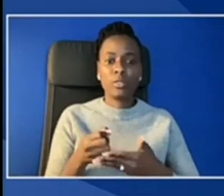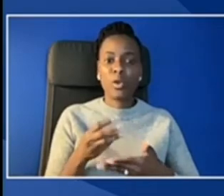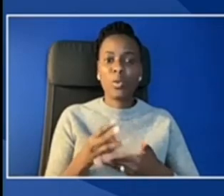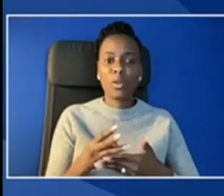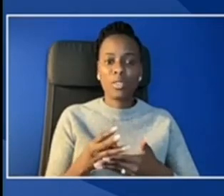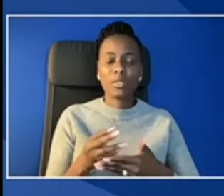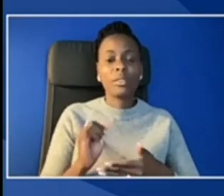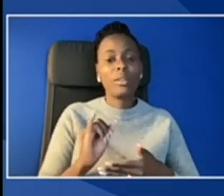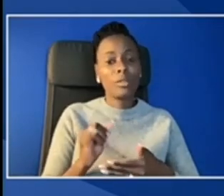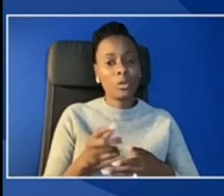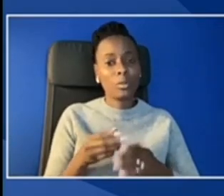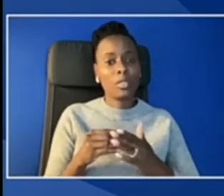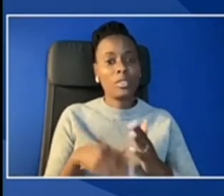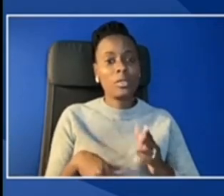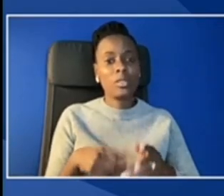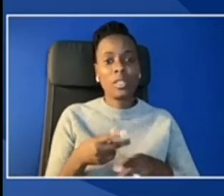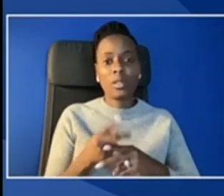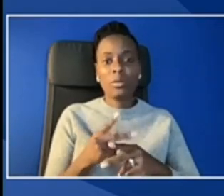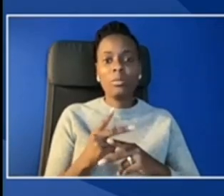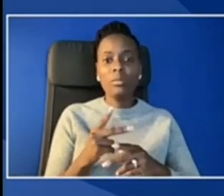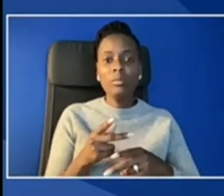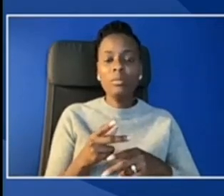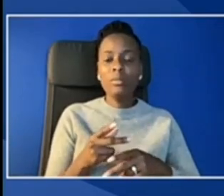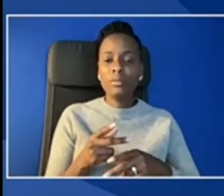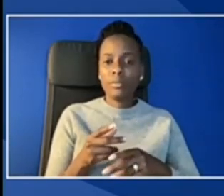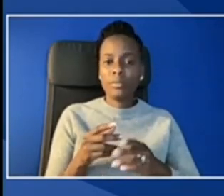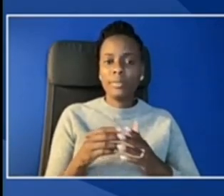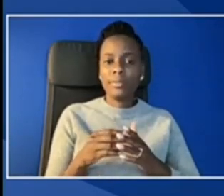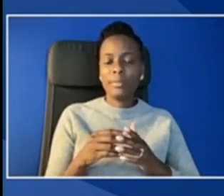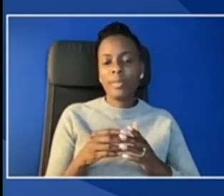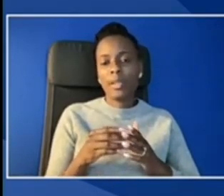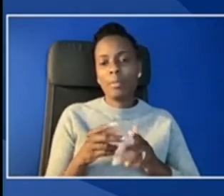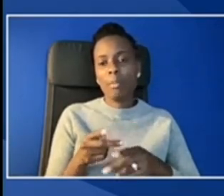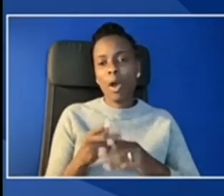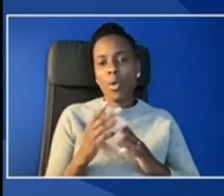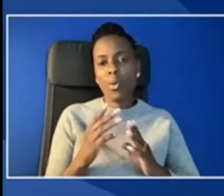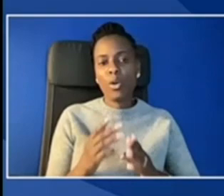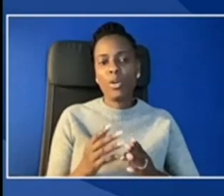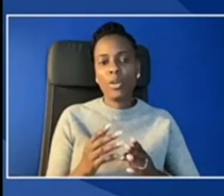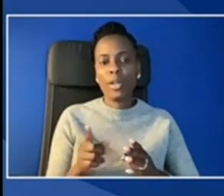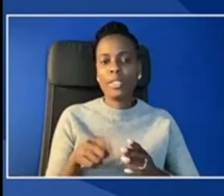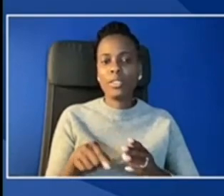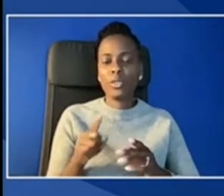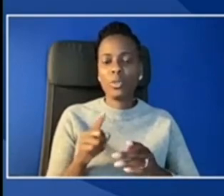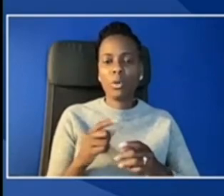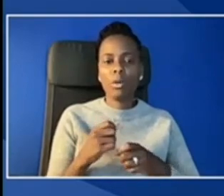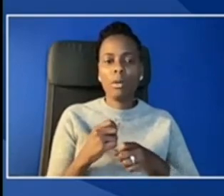time to listen to my comment as you all work diligently to establish a rule related to the modifications, waivers, or